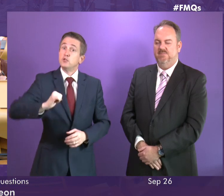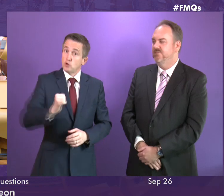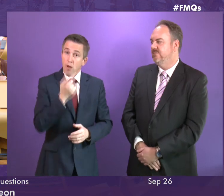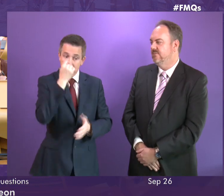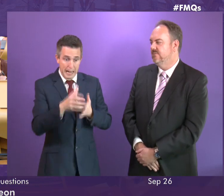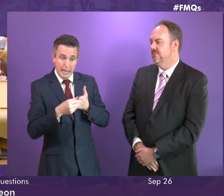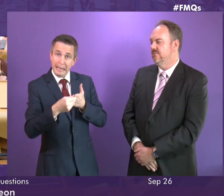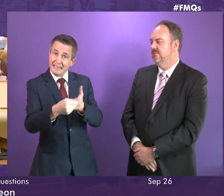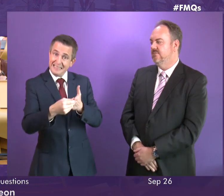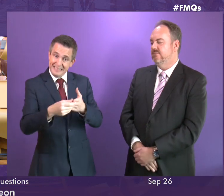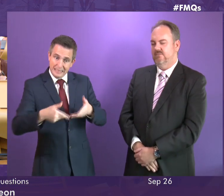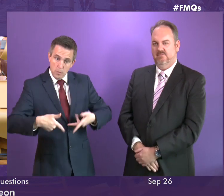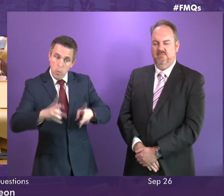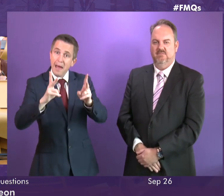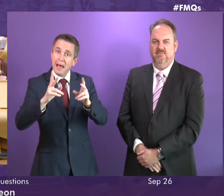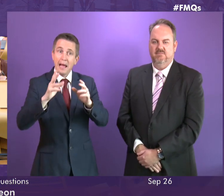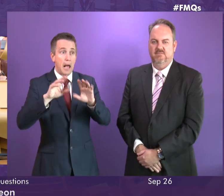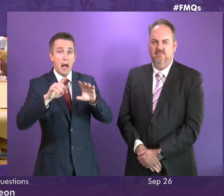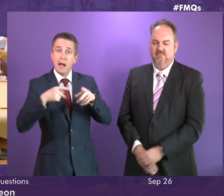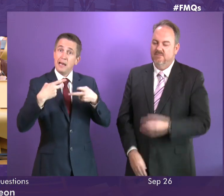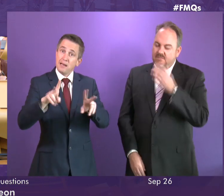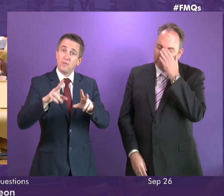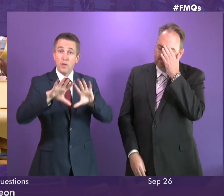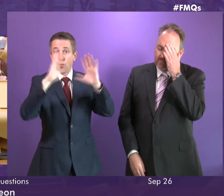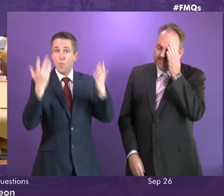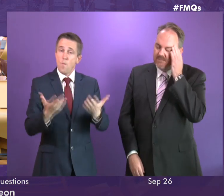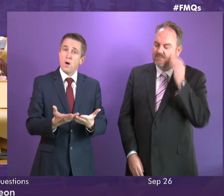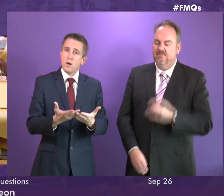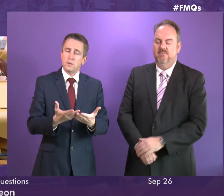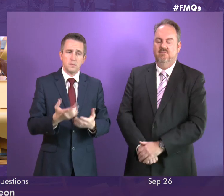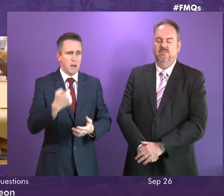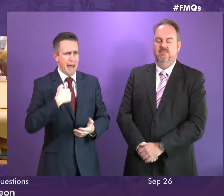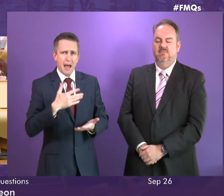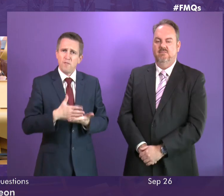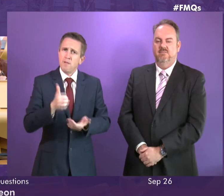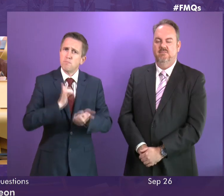here in Scotland, but continue to lead the world and lead by example. I, for one, am